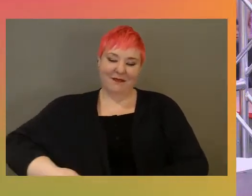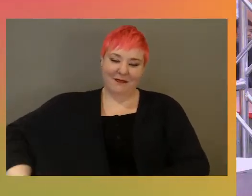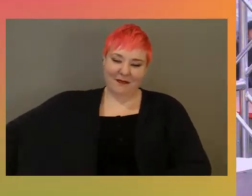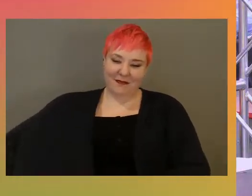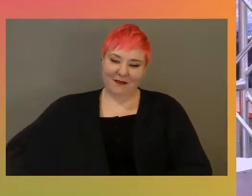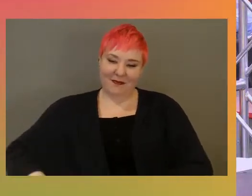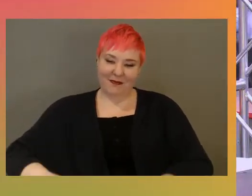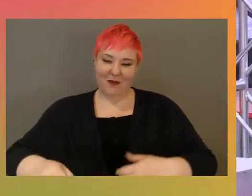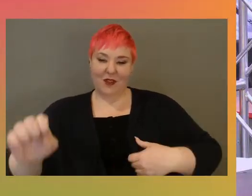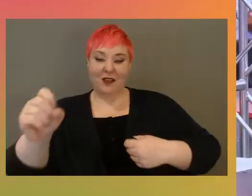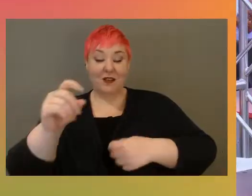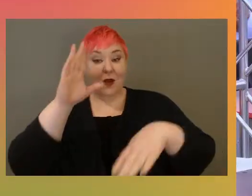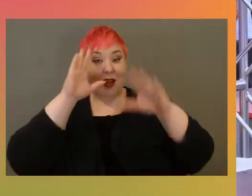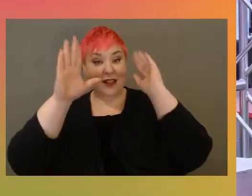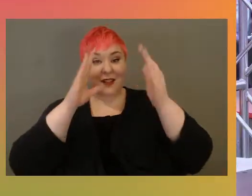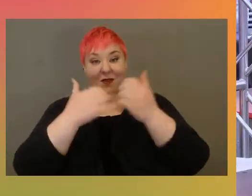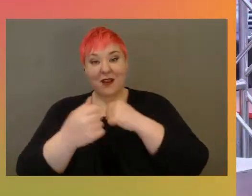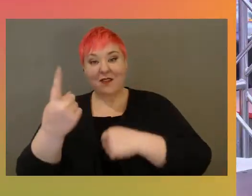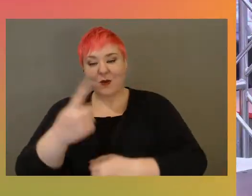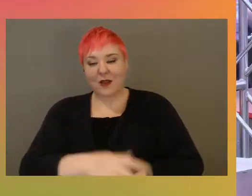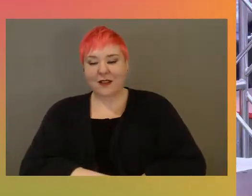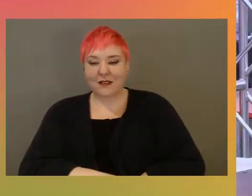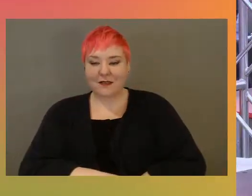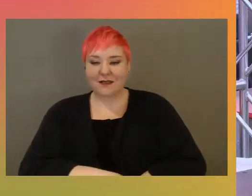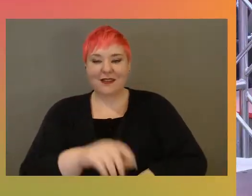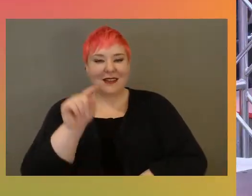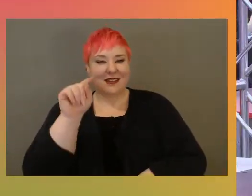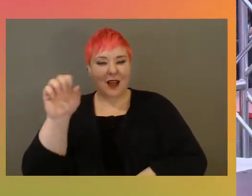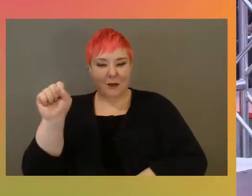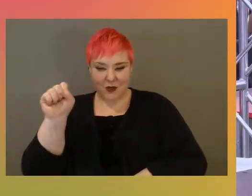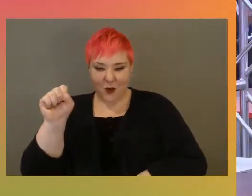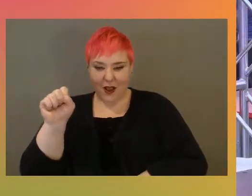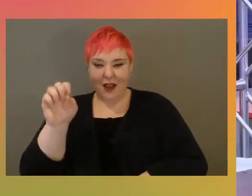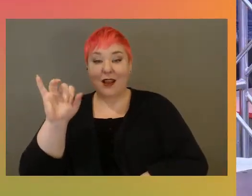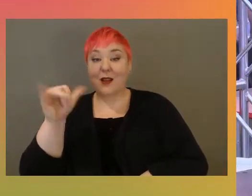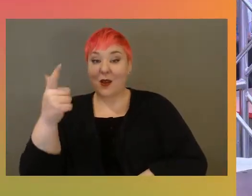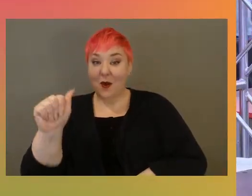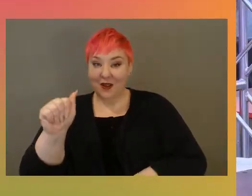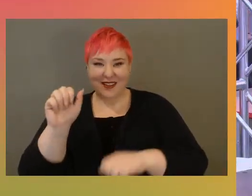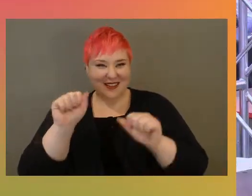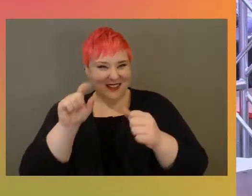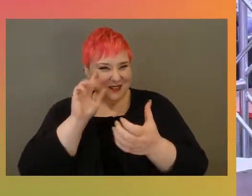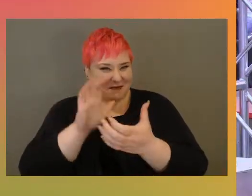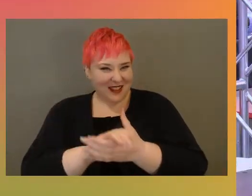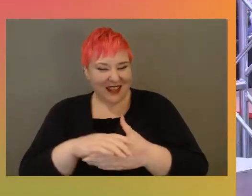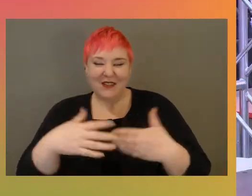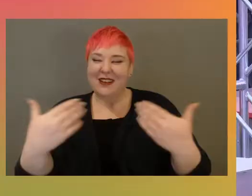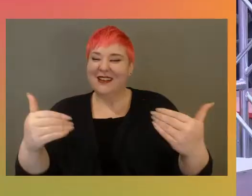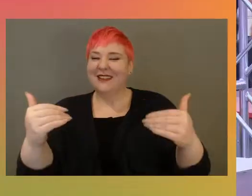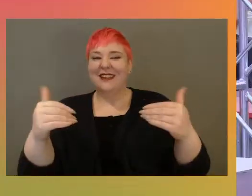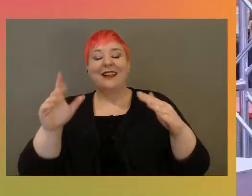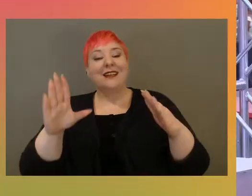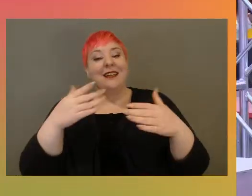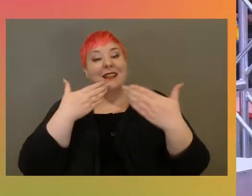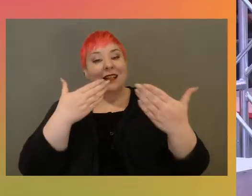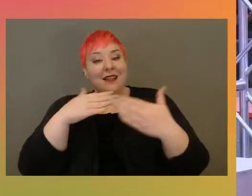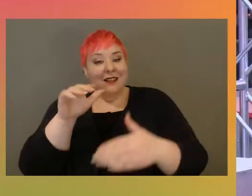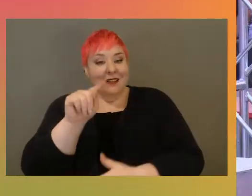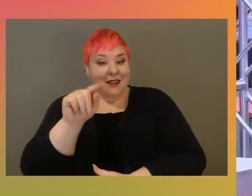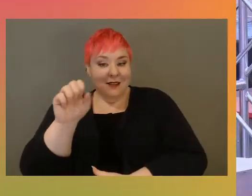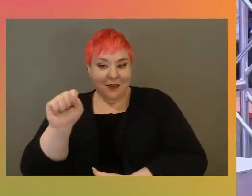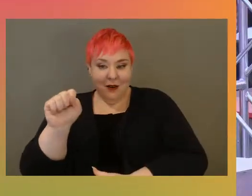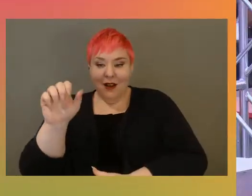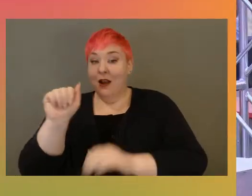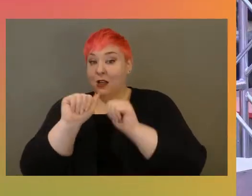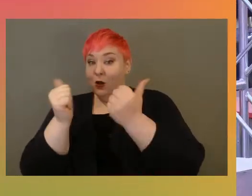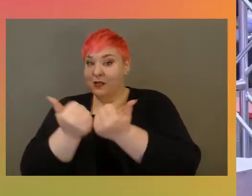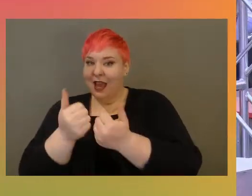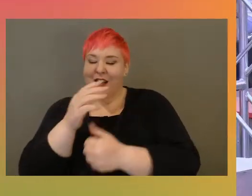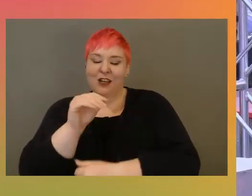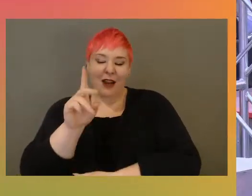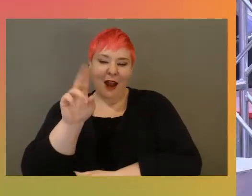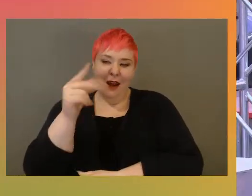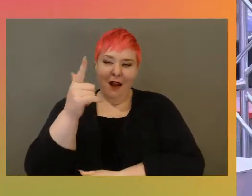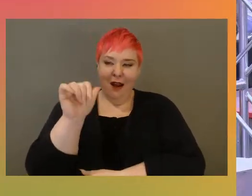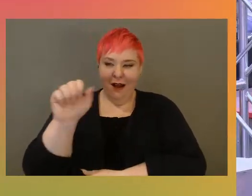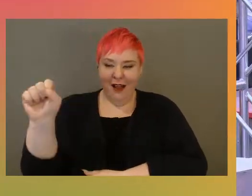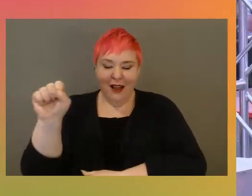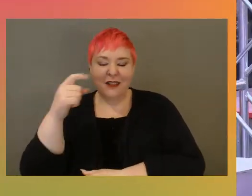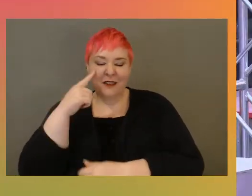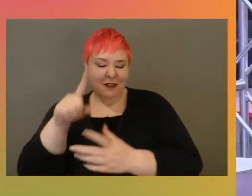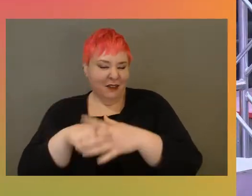YEE AND RODNEY YEE.